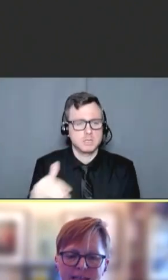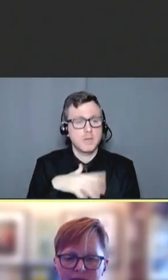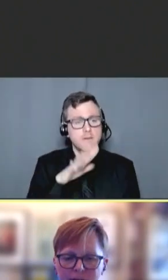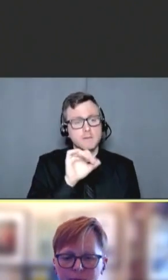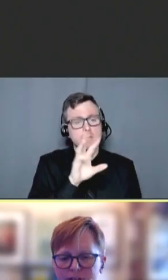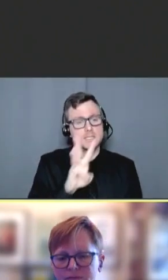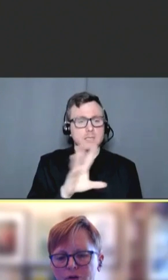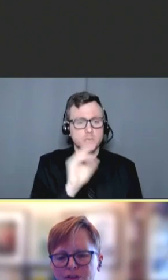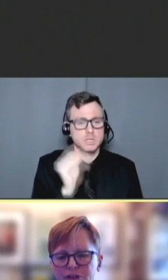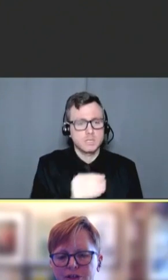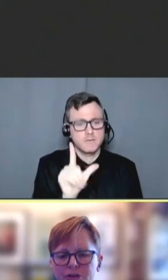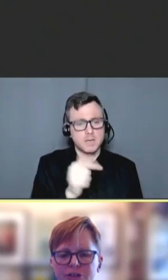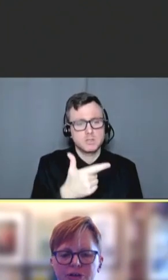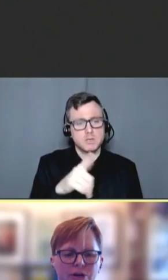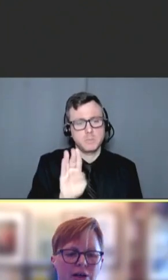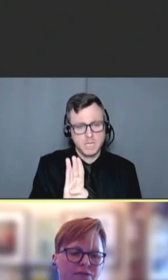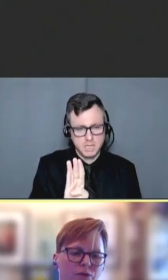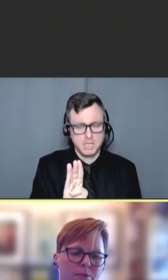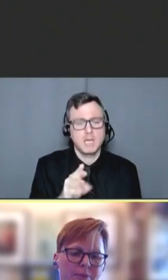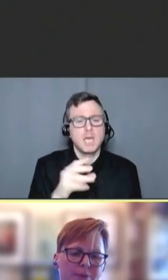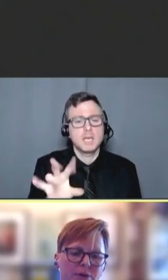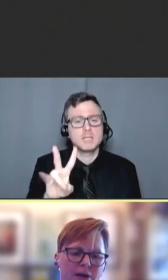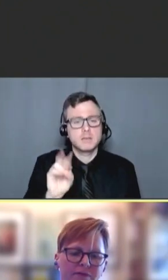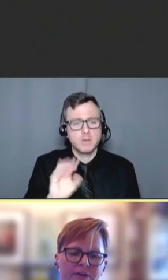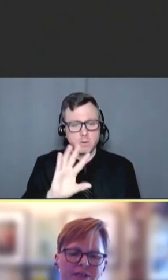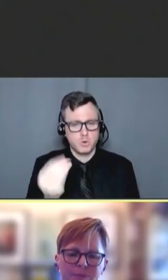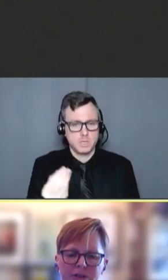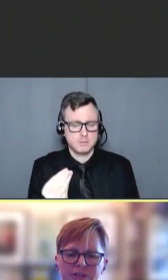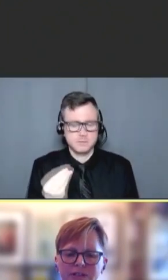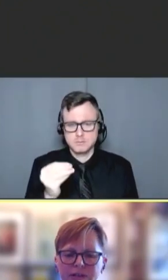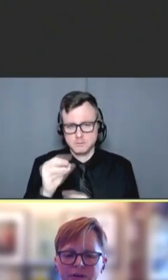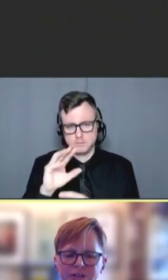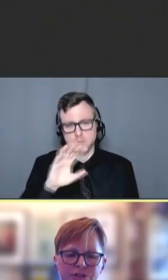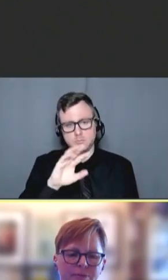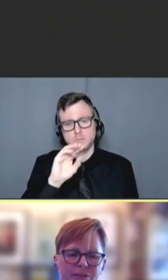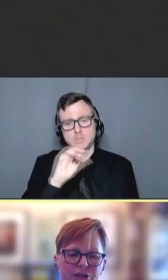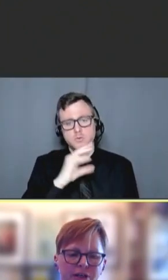and 70 percent of transgender and gender nonconforming people have experienced serious